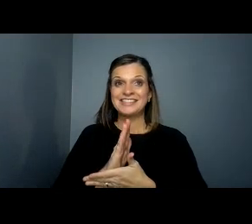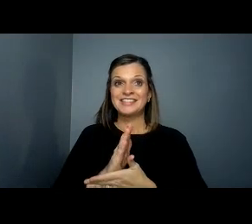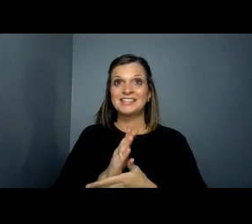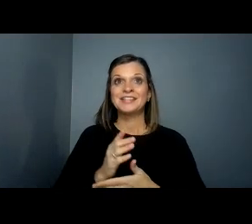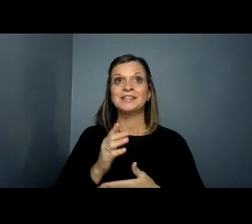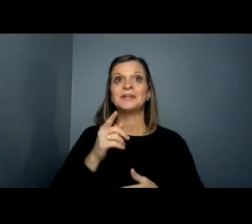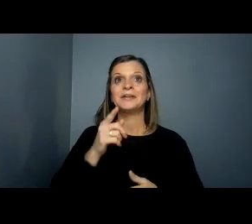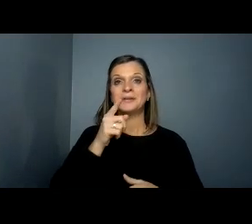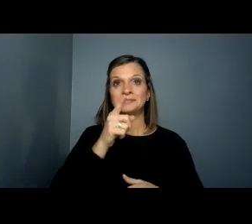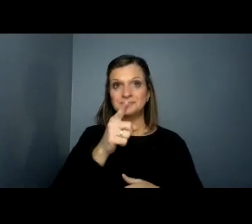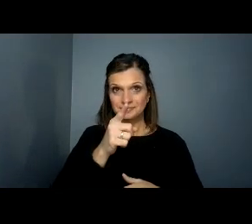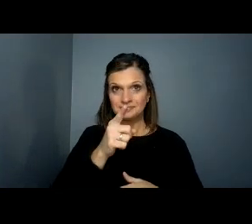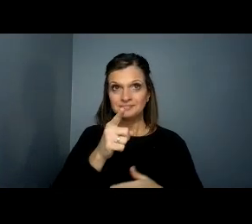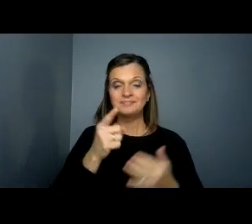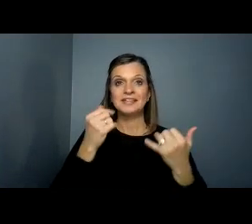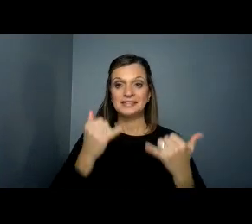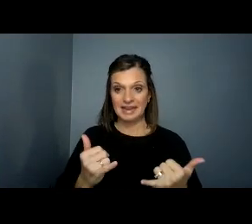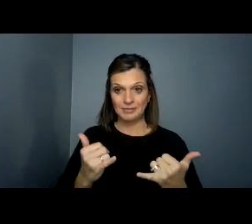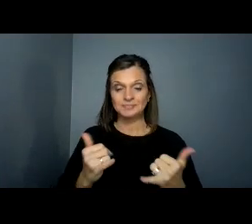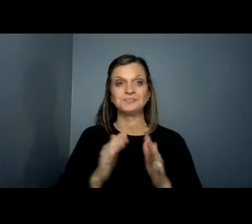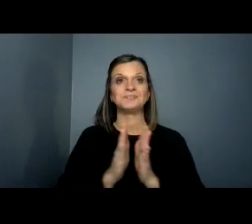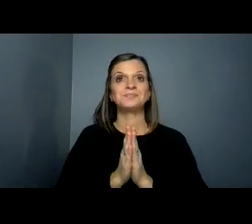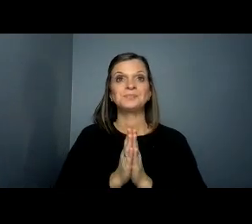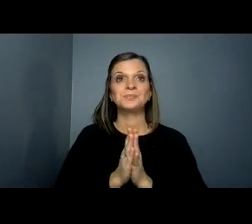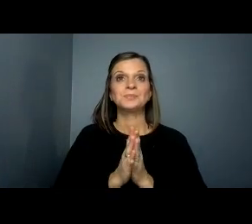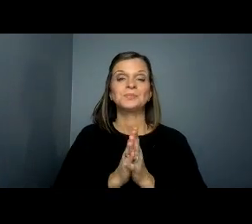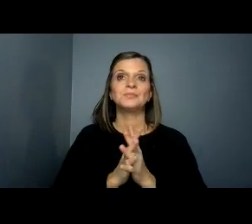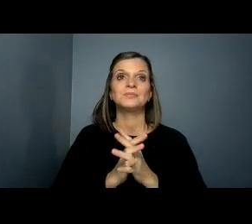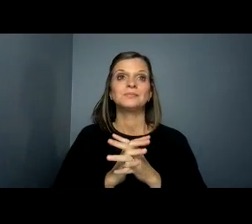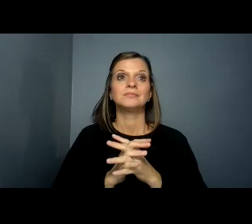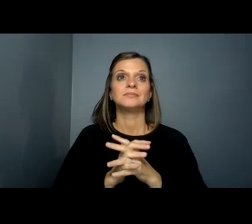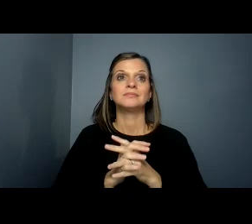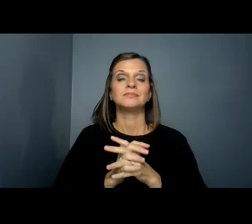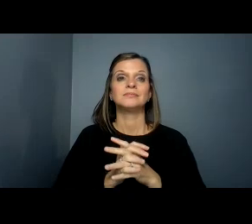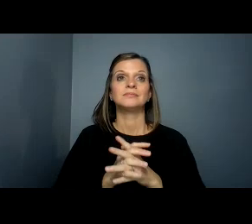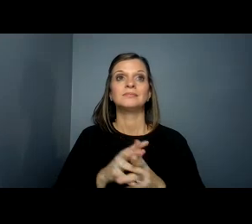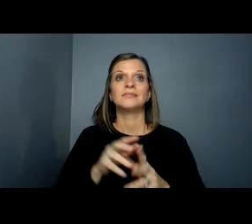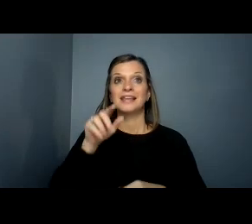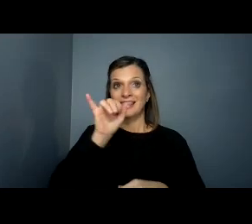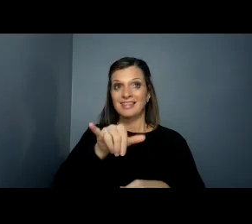Then we're we're cruising. This is a mixed hearing loss.